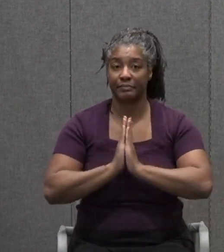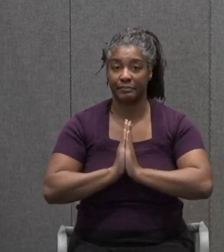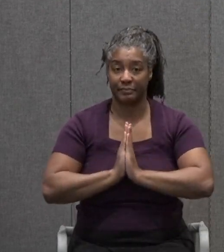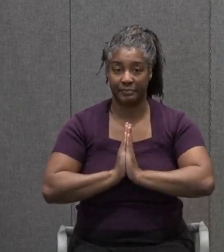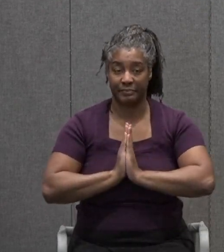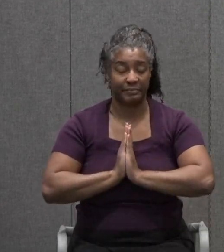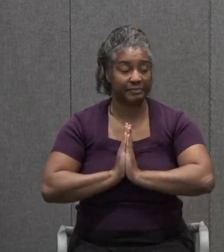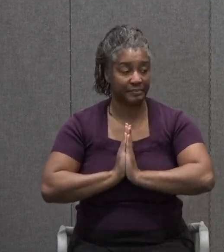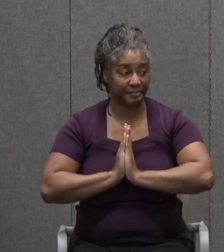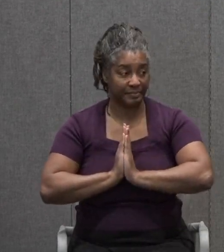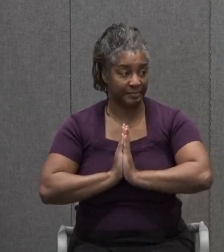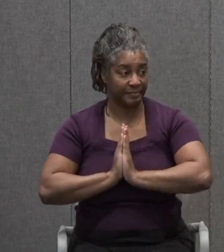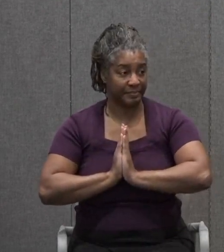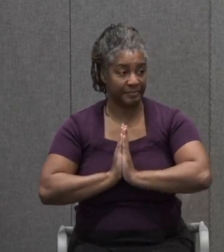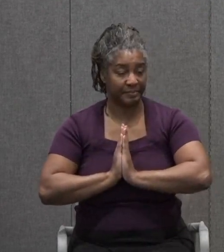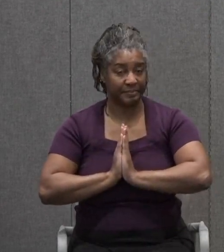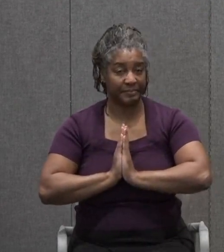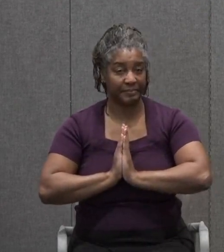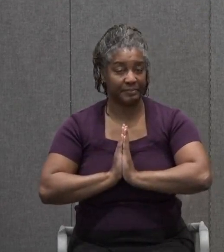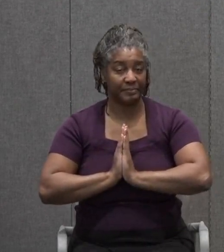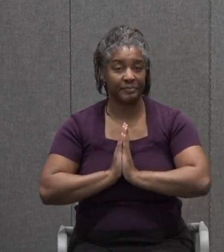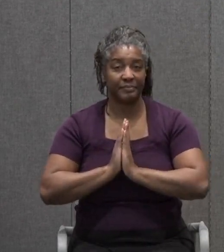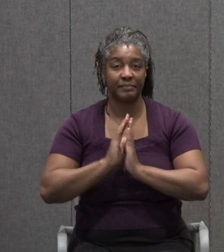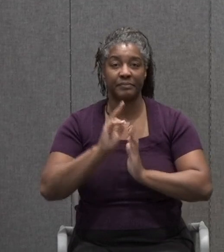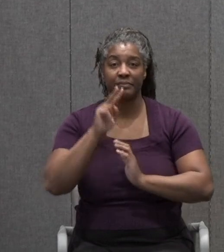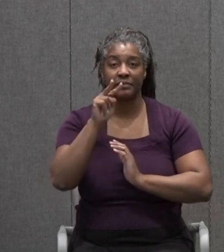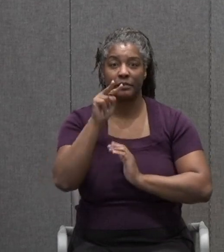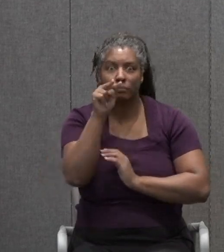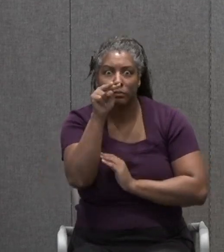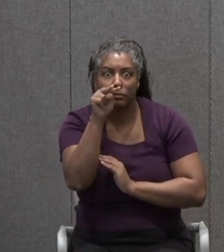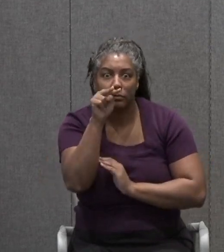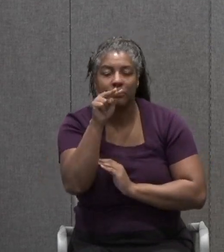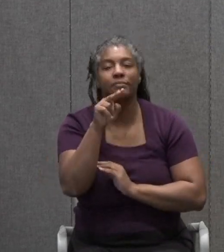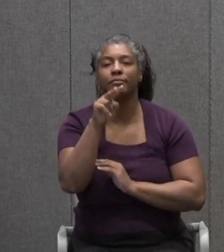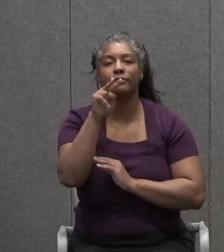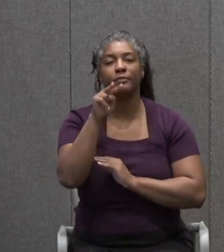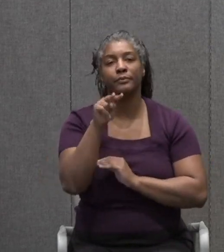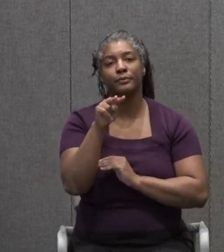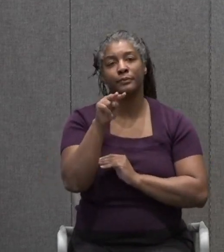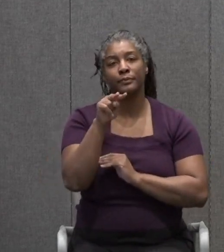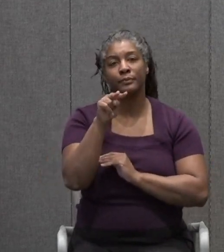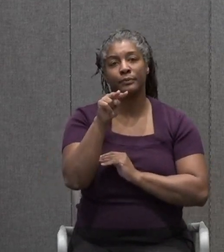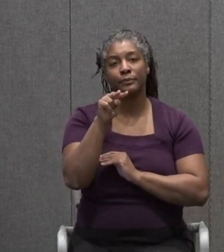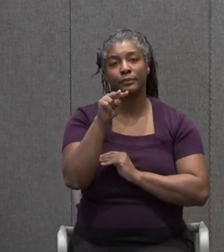Keep a soft gaze, which just means you're just looking off softly into the distance.